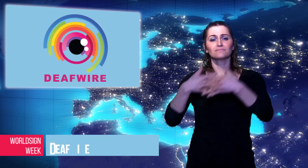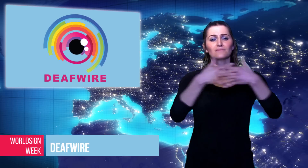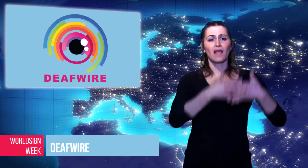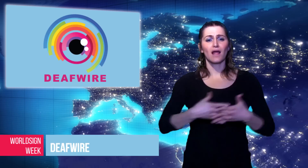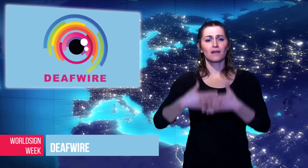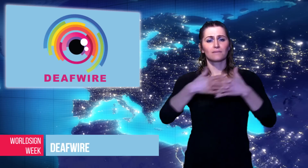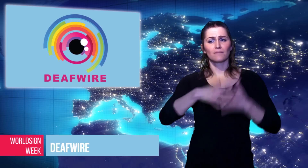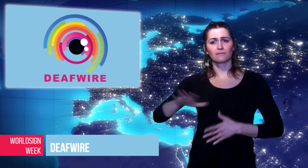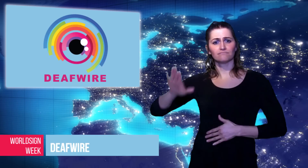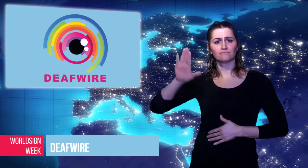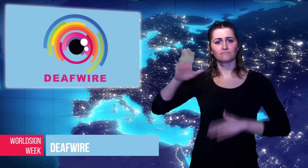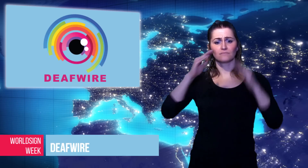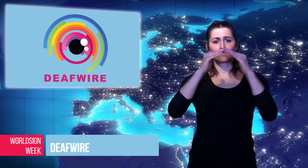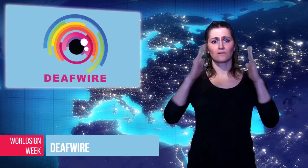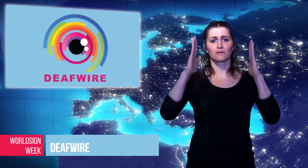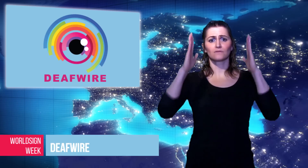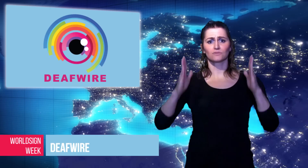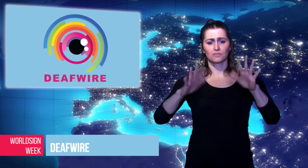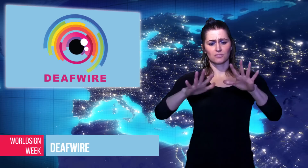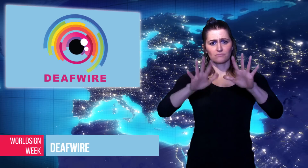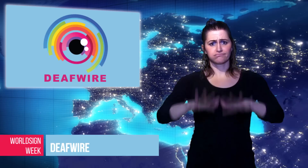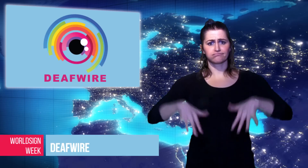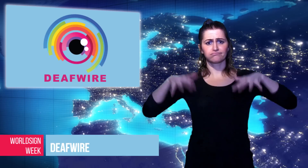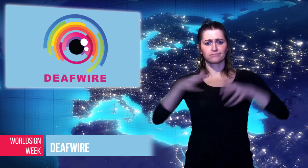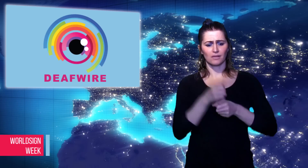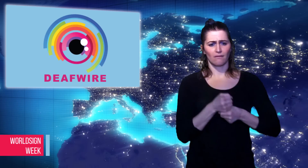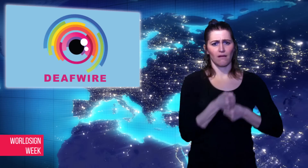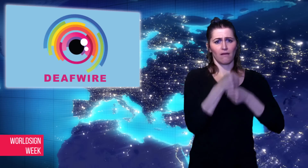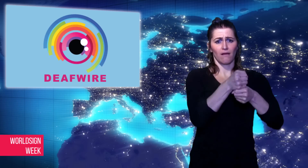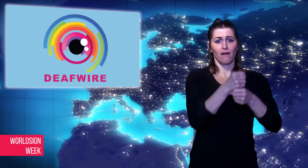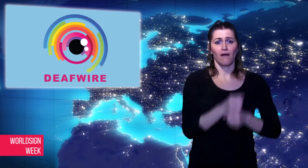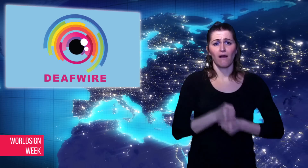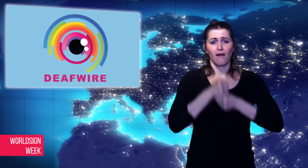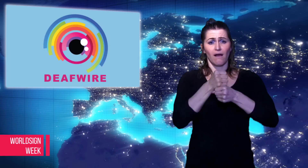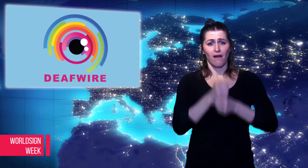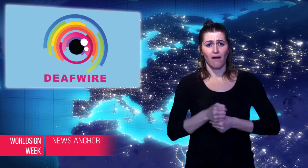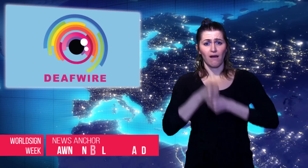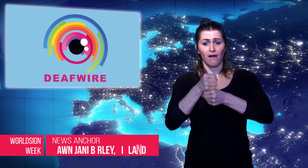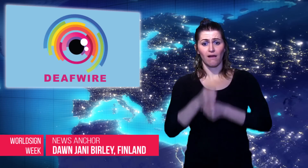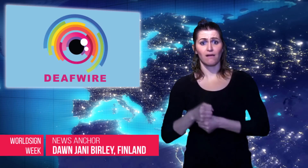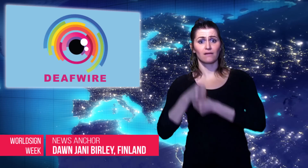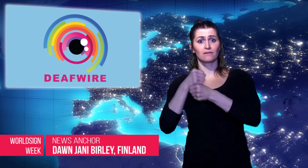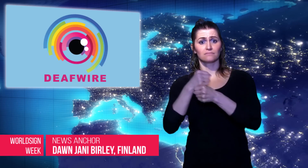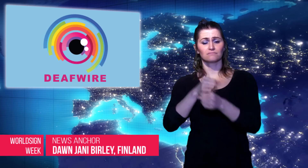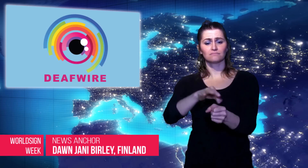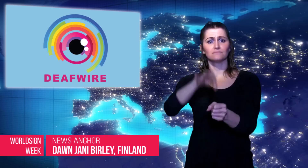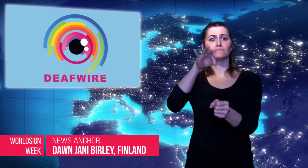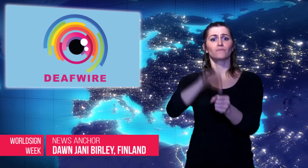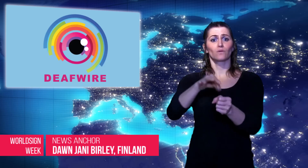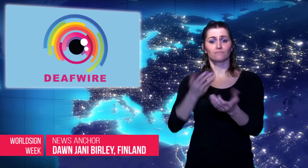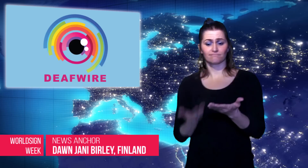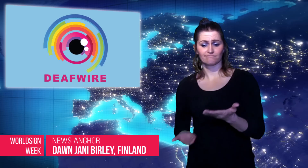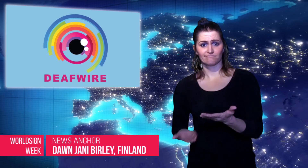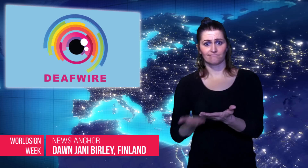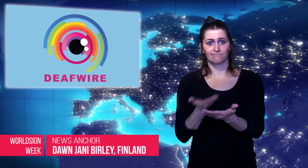Dawn: USA House of Representatives passes